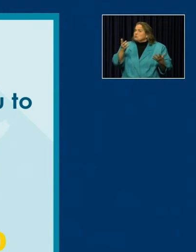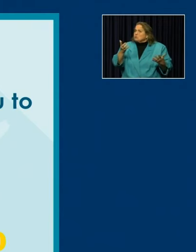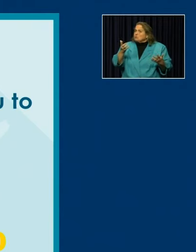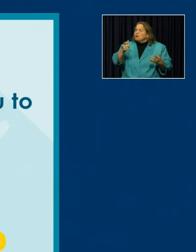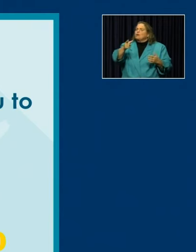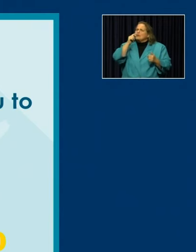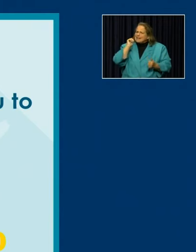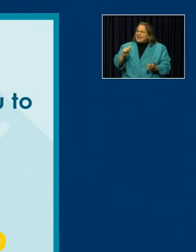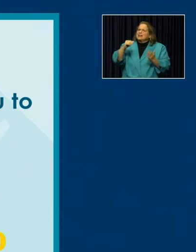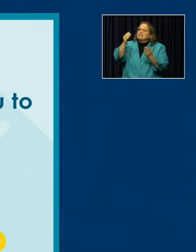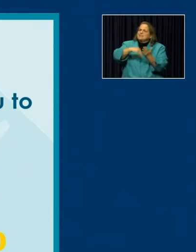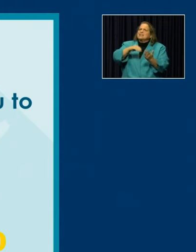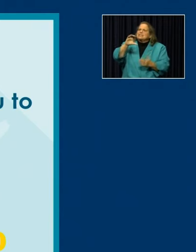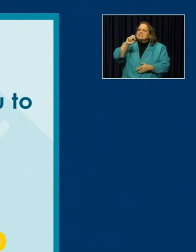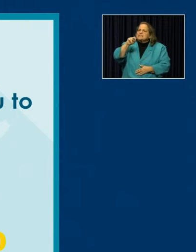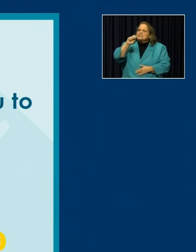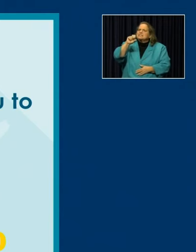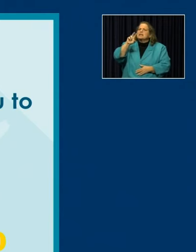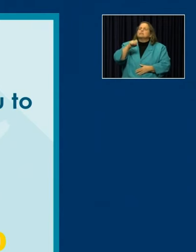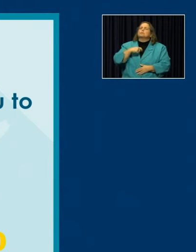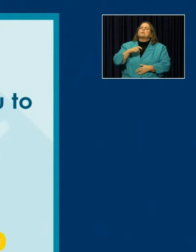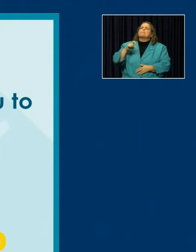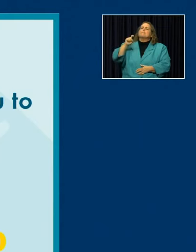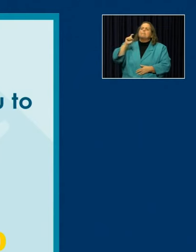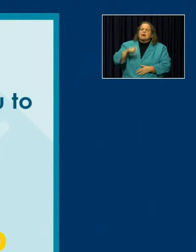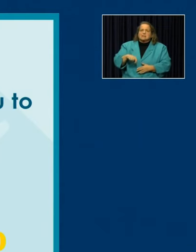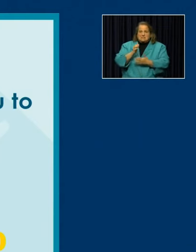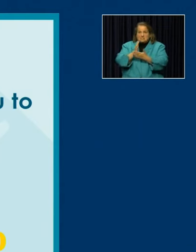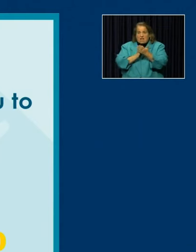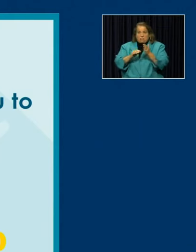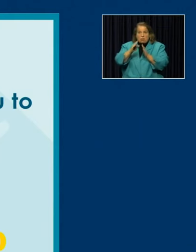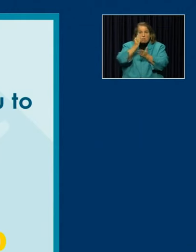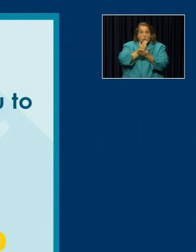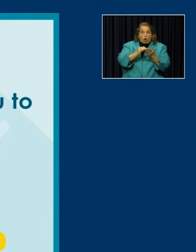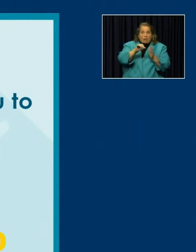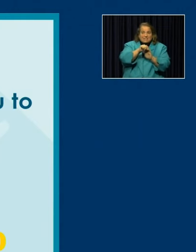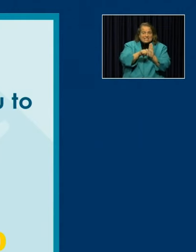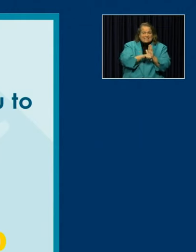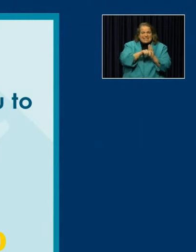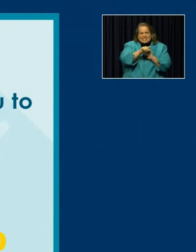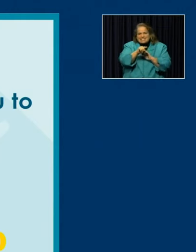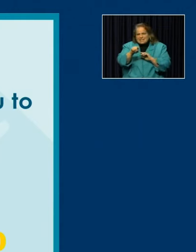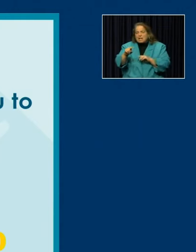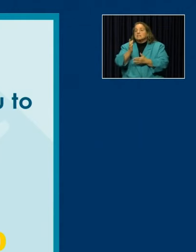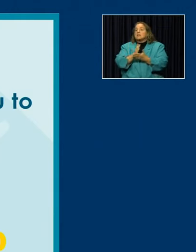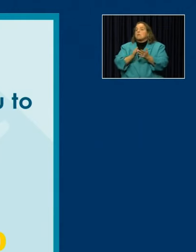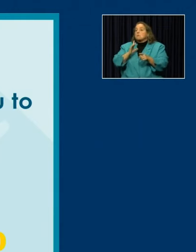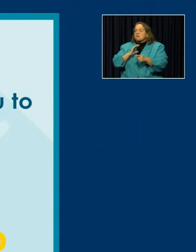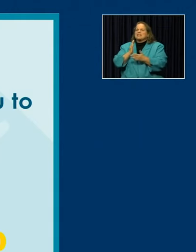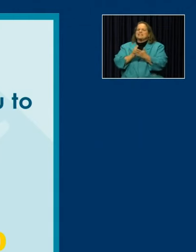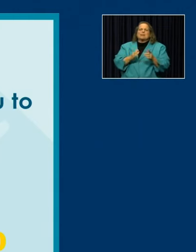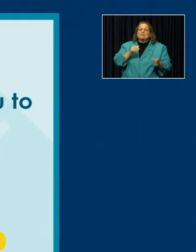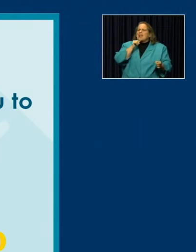PEOPLE SENDING IN THEIR COMMENT ON THAT.